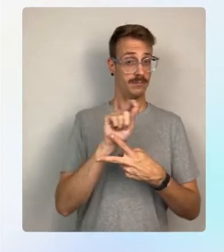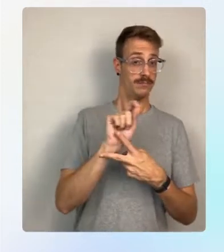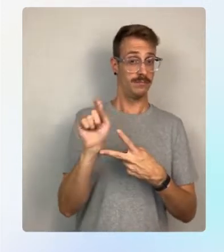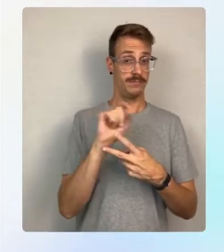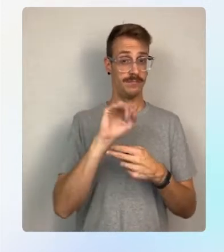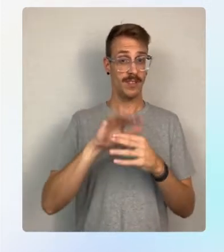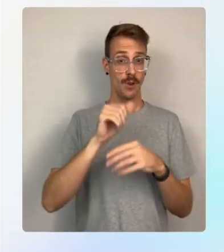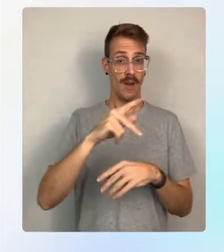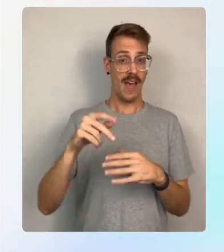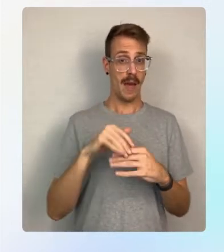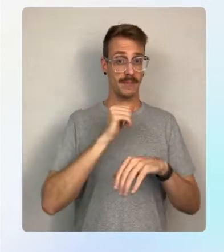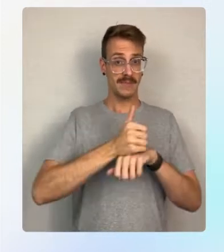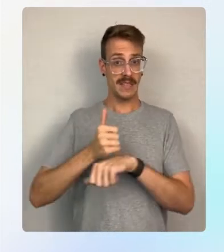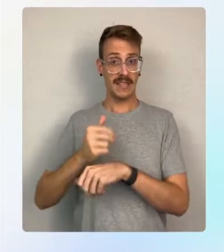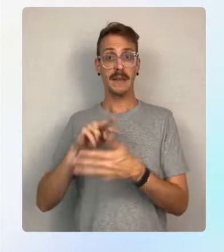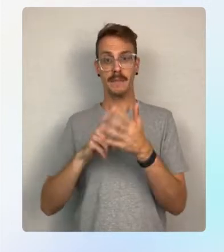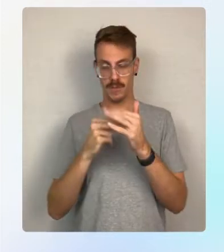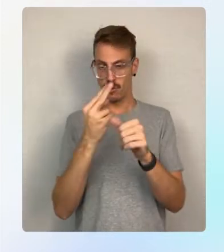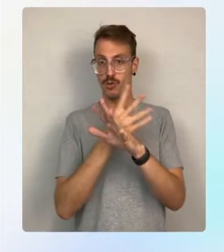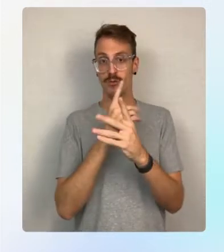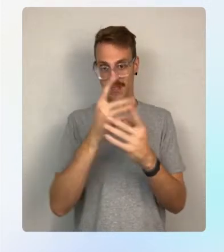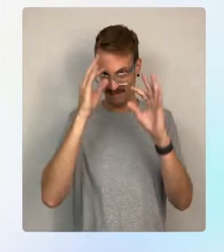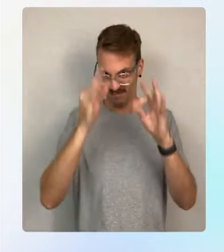in your application setting so that users can toggle it.